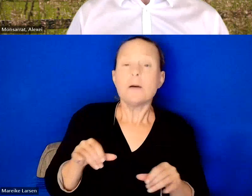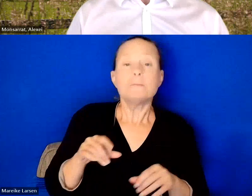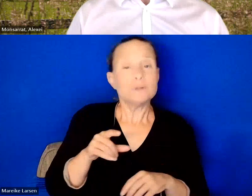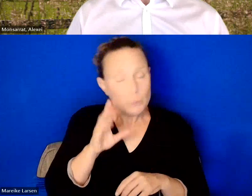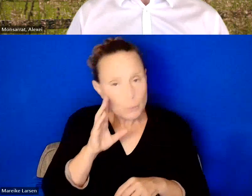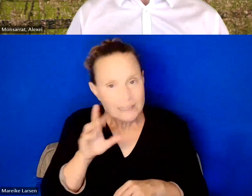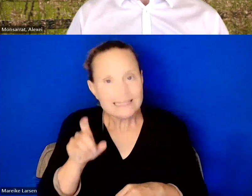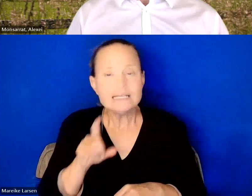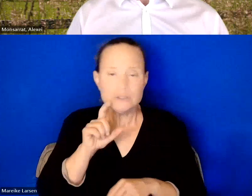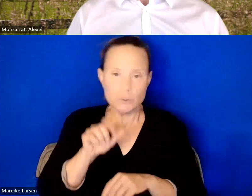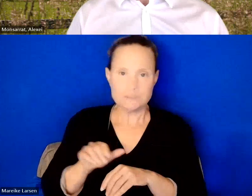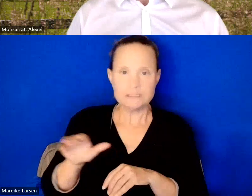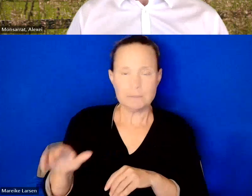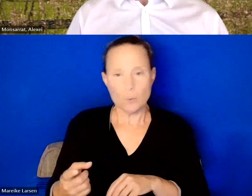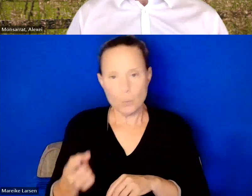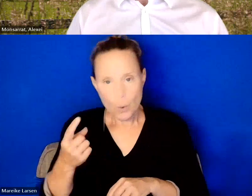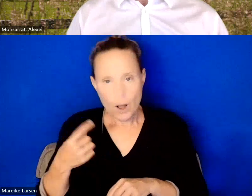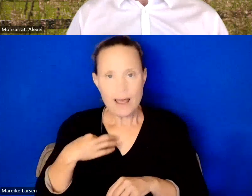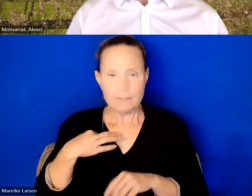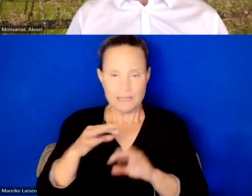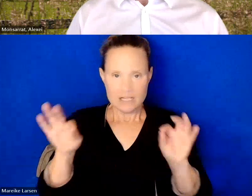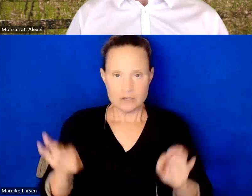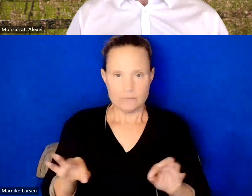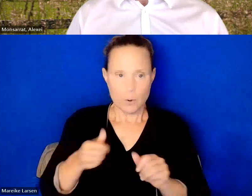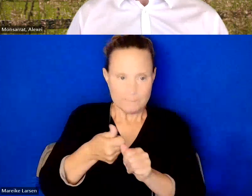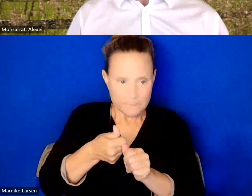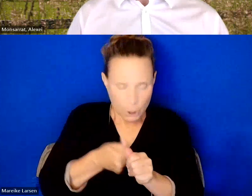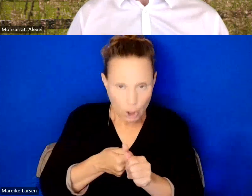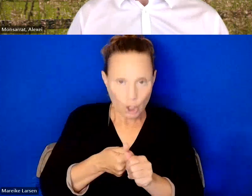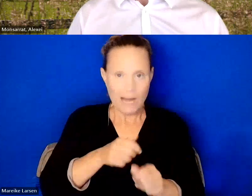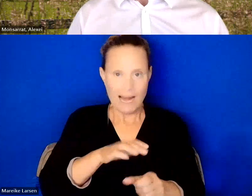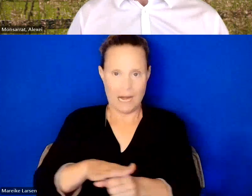You will need to submit one application per area for which you are bidding.